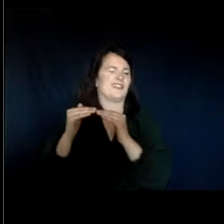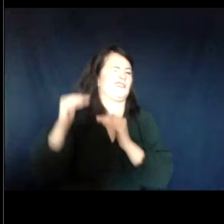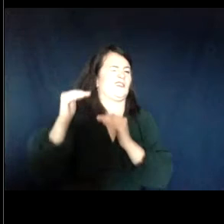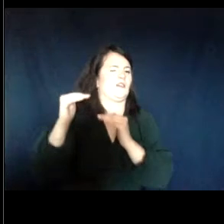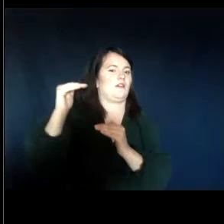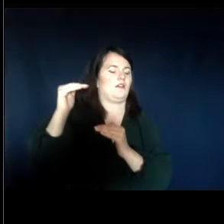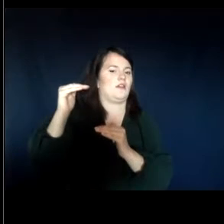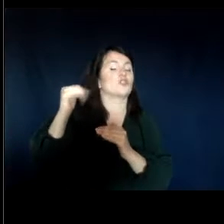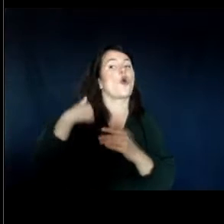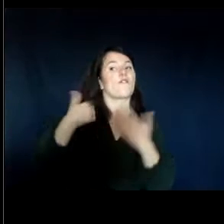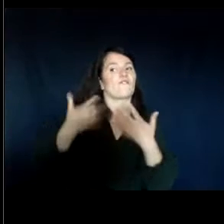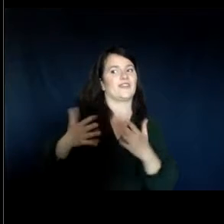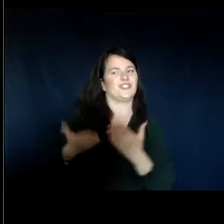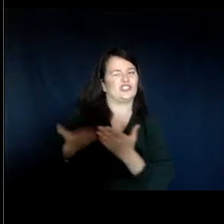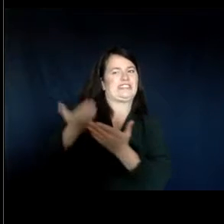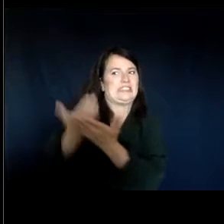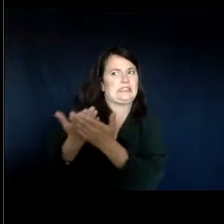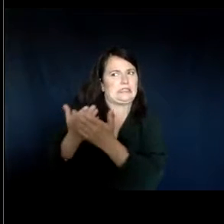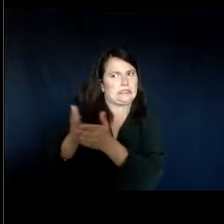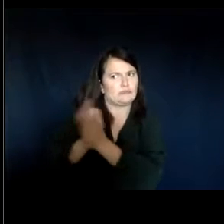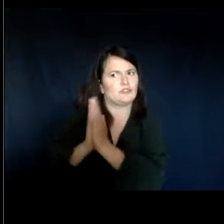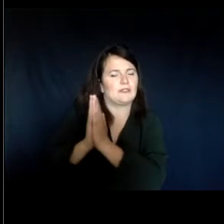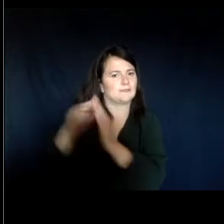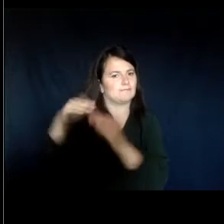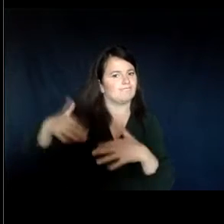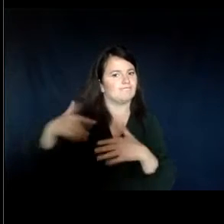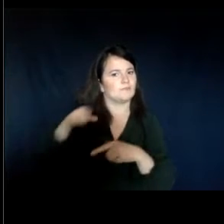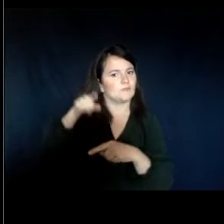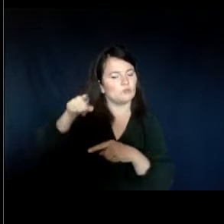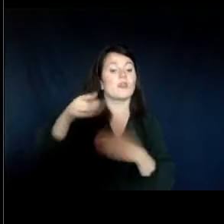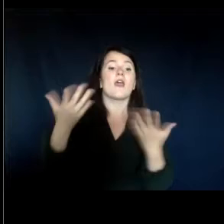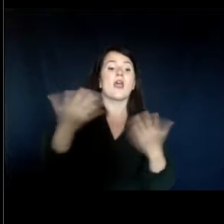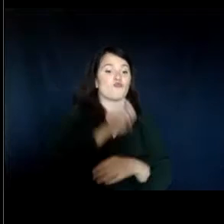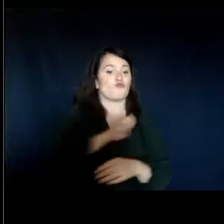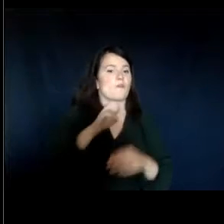that have been put forward by the Parliament in its opinion.